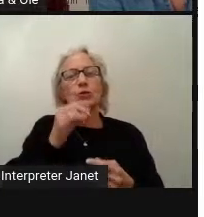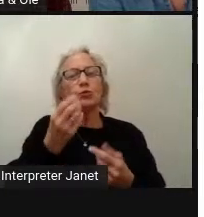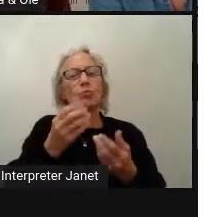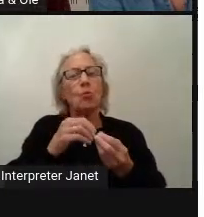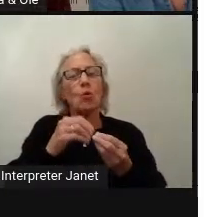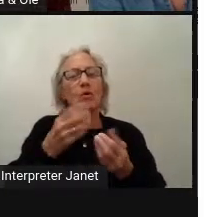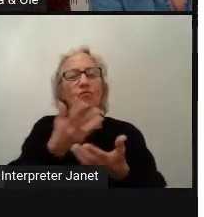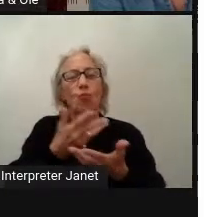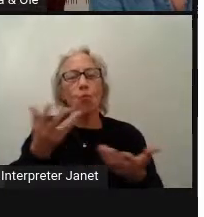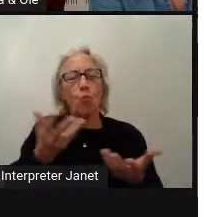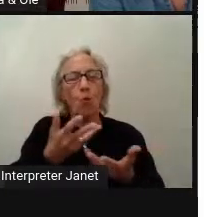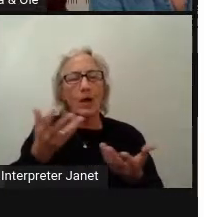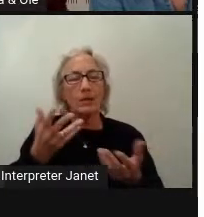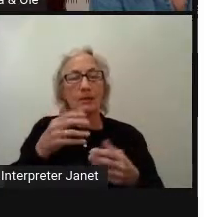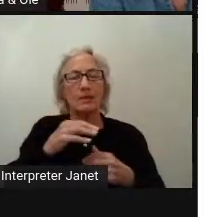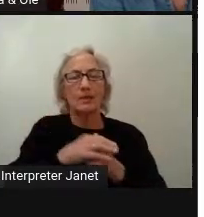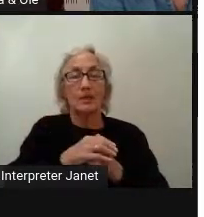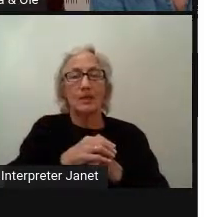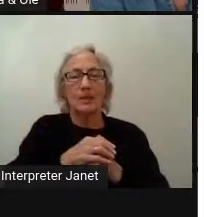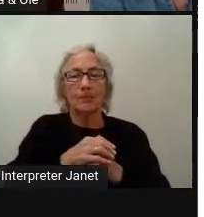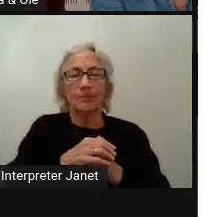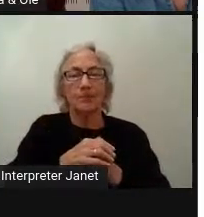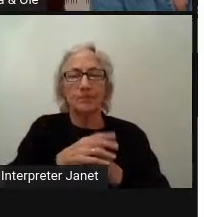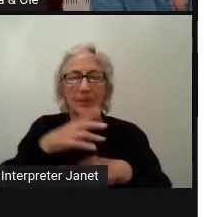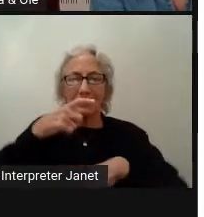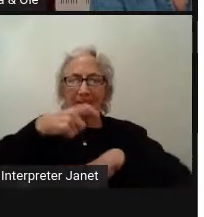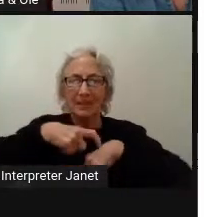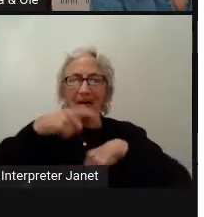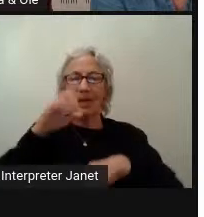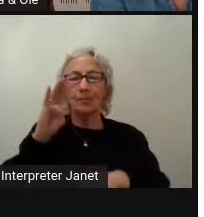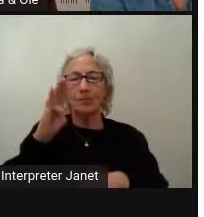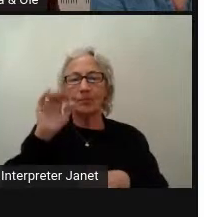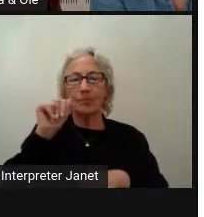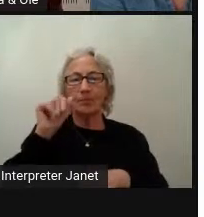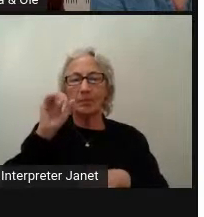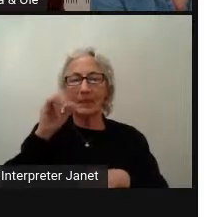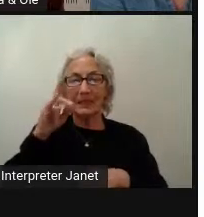the things that we cannot. What would we like to do more?